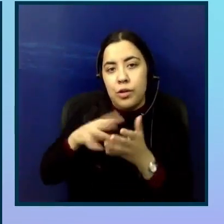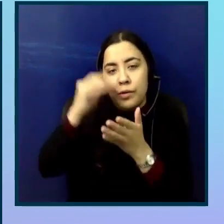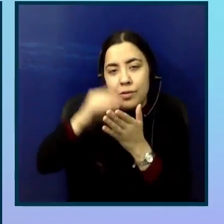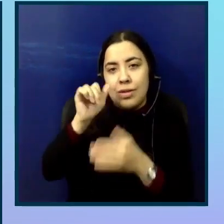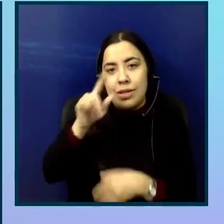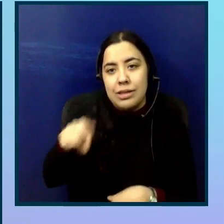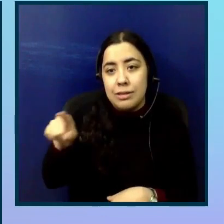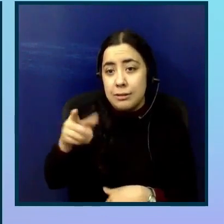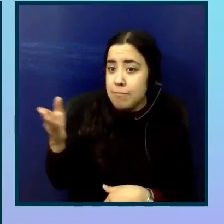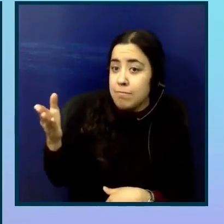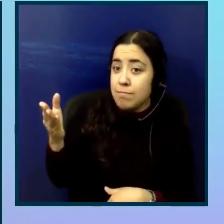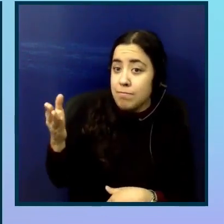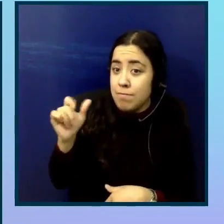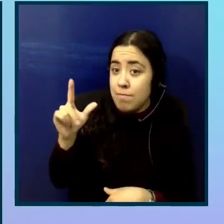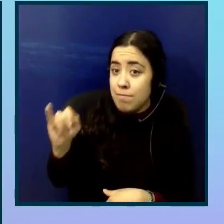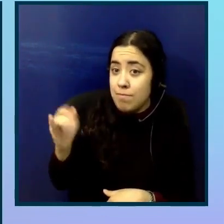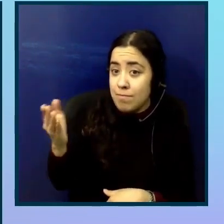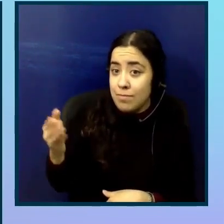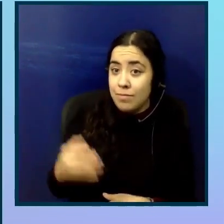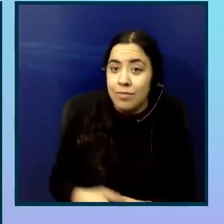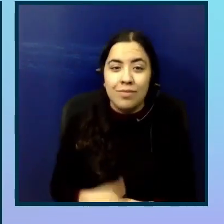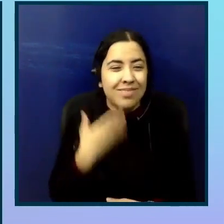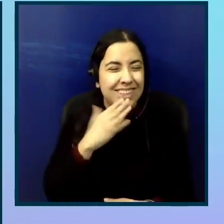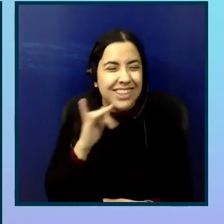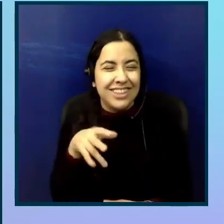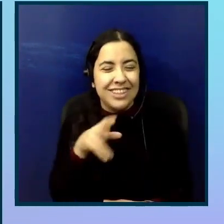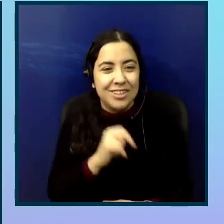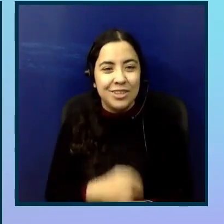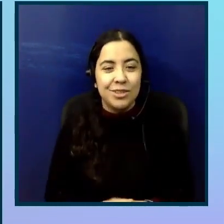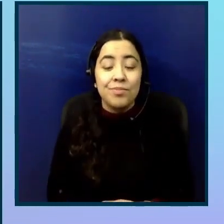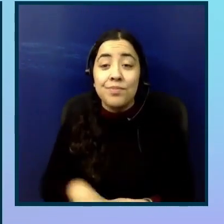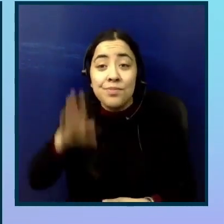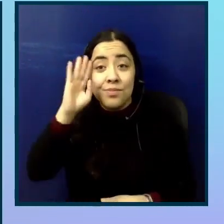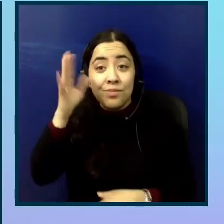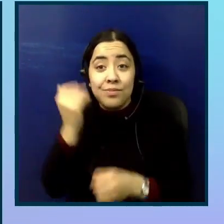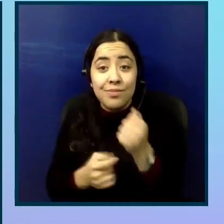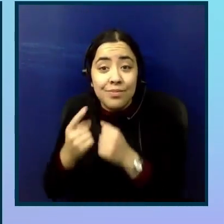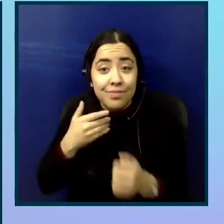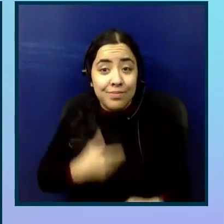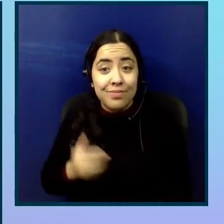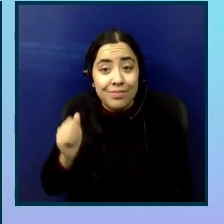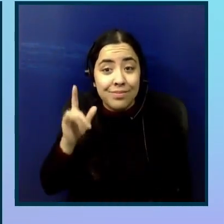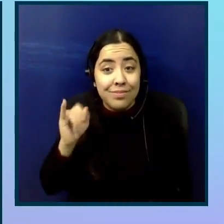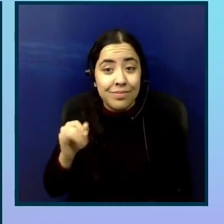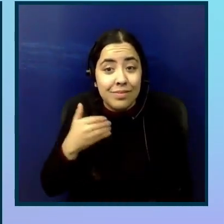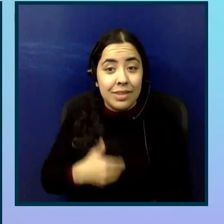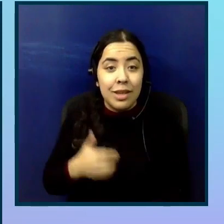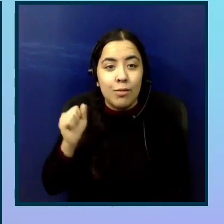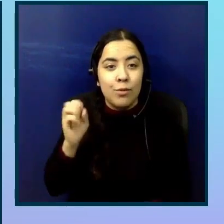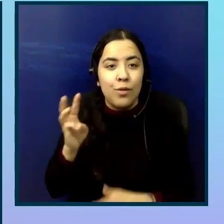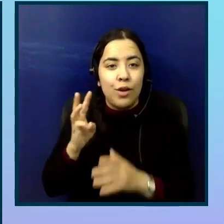Ali. Thanks, John. Hi, everyone. I'm Ali. I'm a software engineer